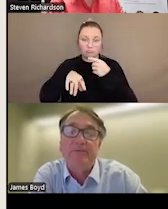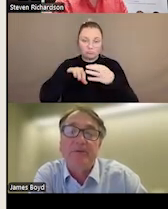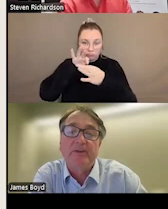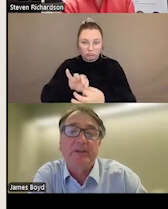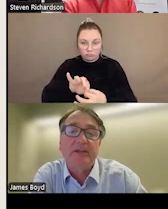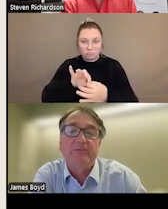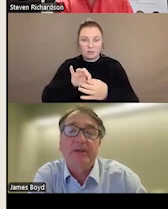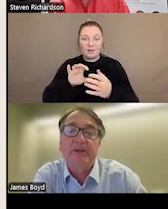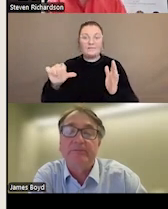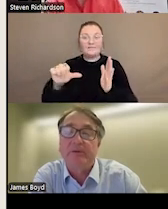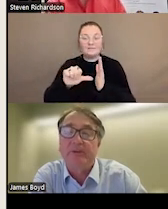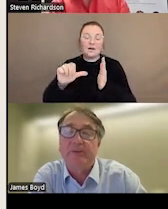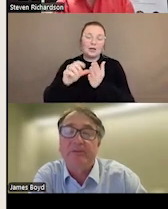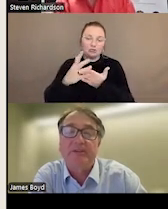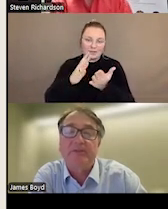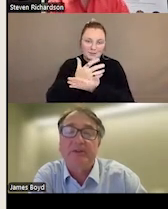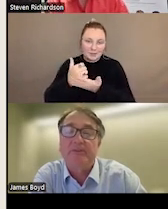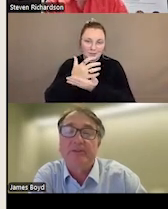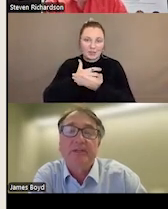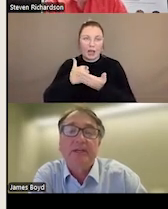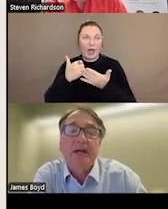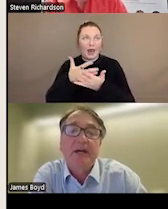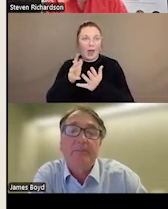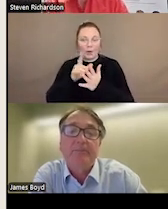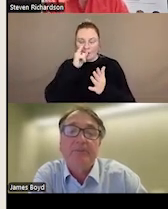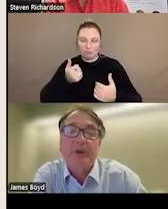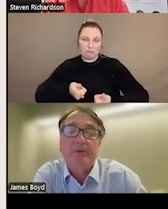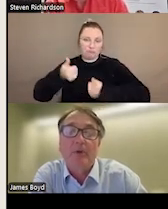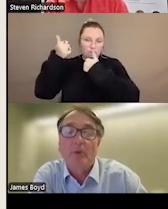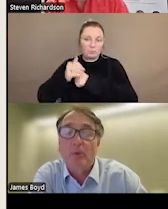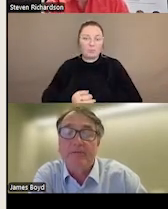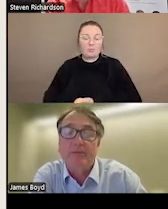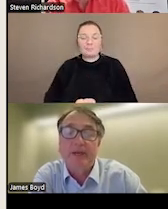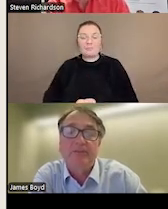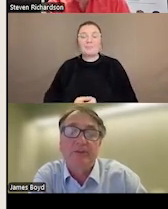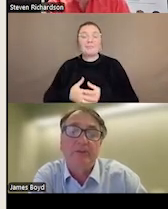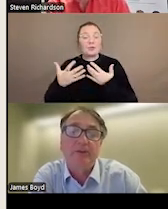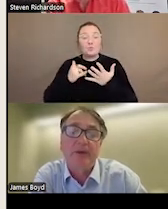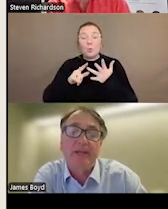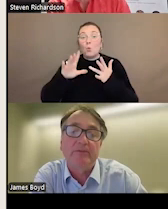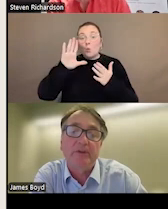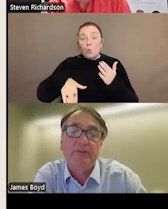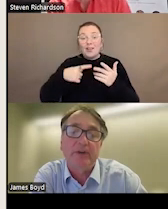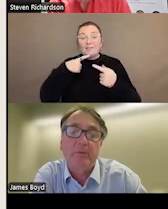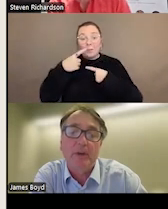fundraising and fundraising effectiveness. All the information is on the Creative Australia